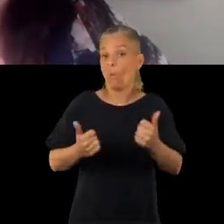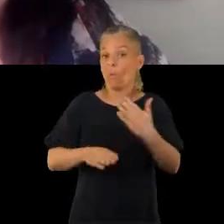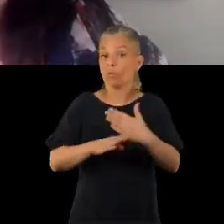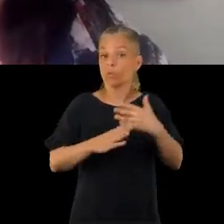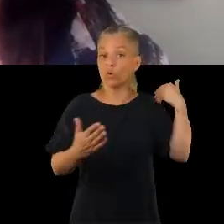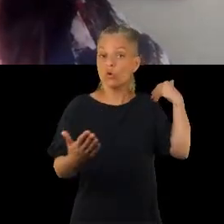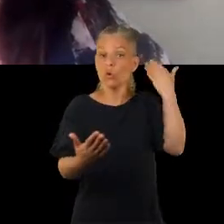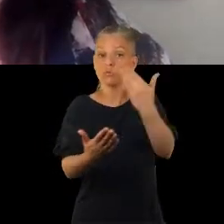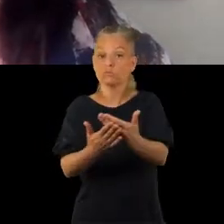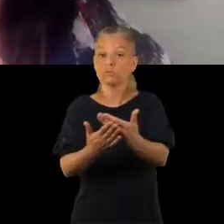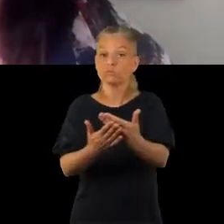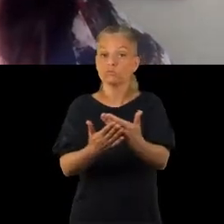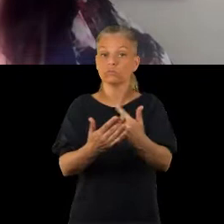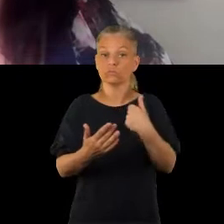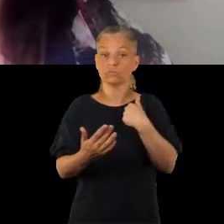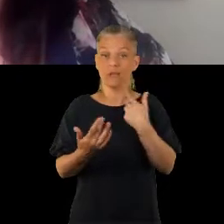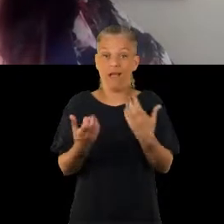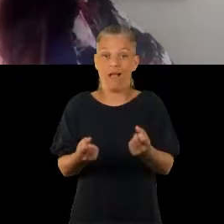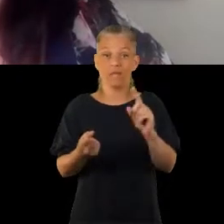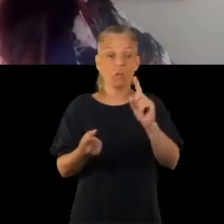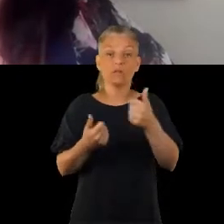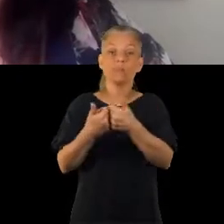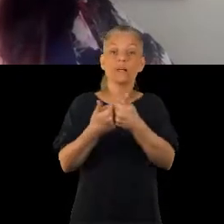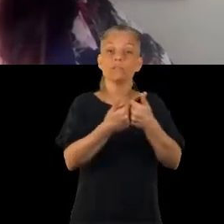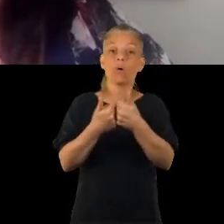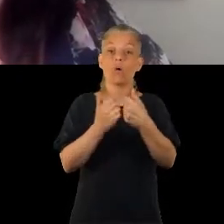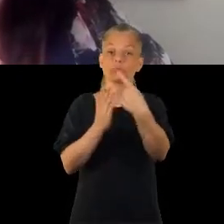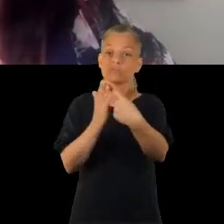work in very heavily target driven environments, I think they’re very counterproductive. So these